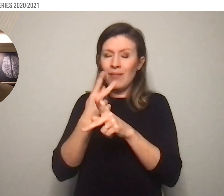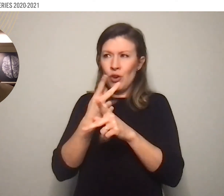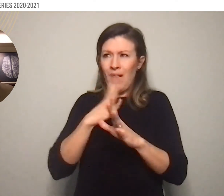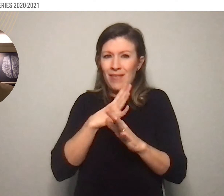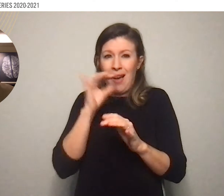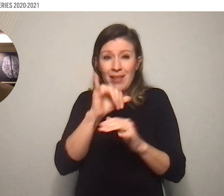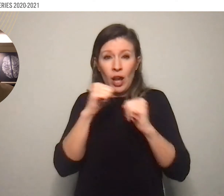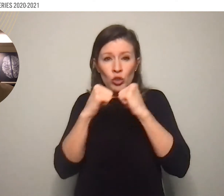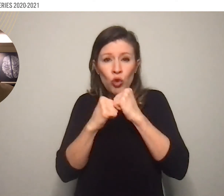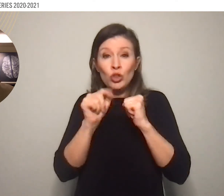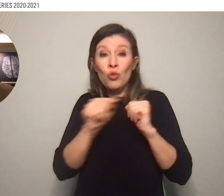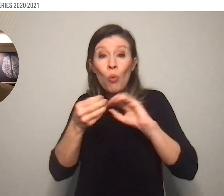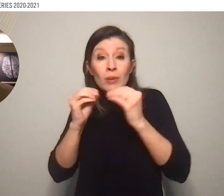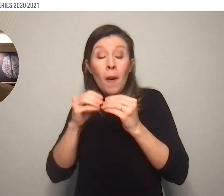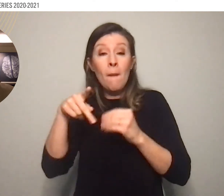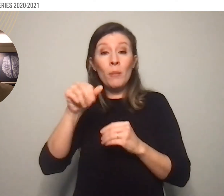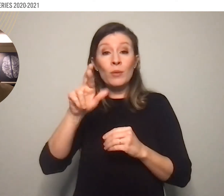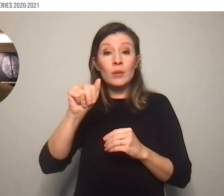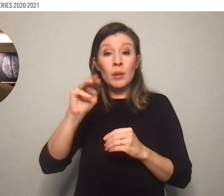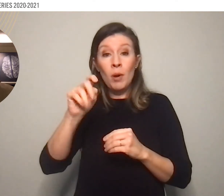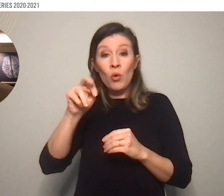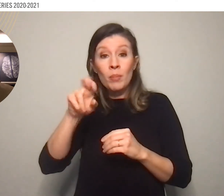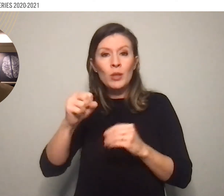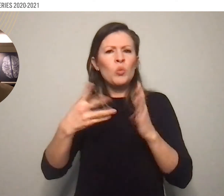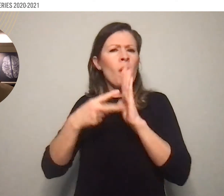and that... those parameters mean to the functioning of the system.